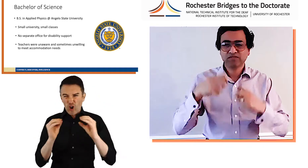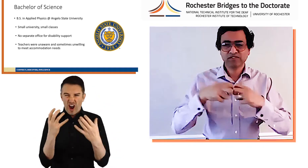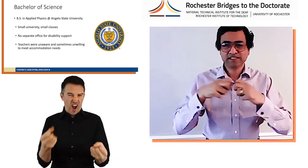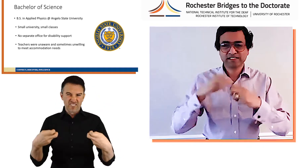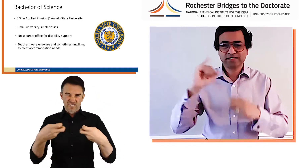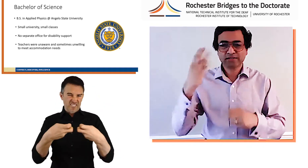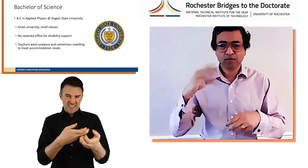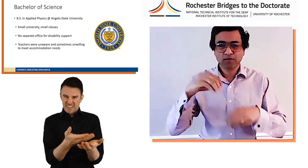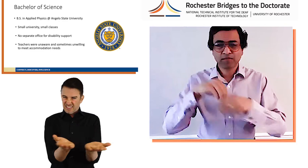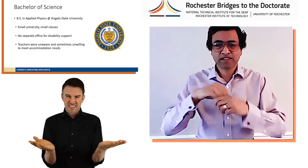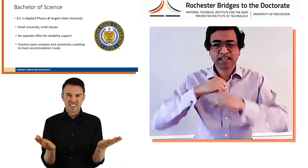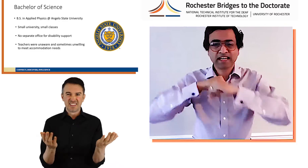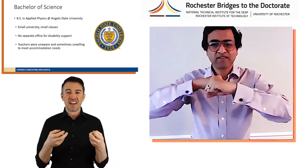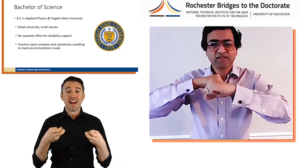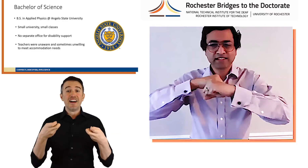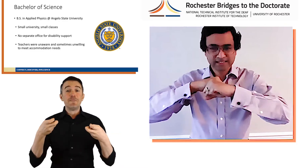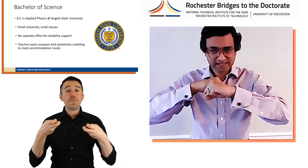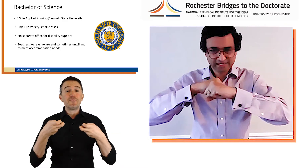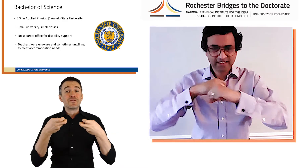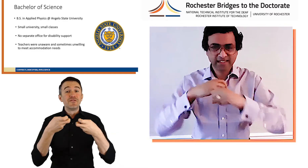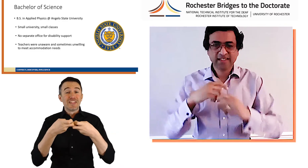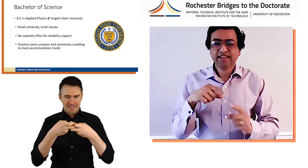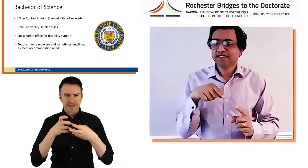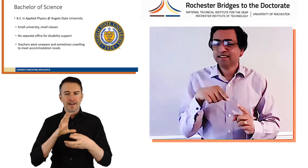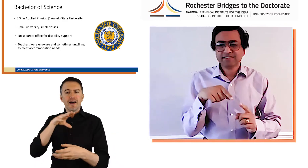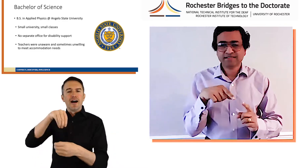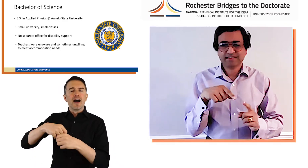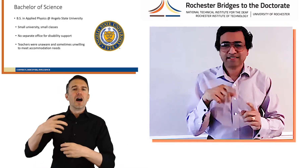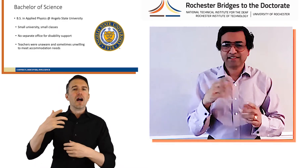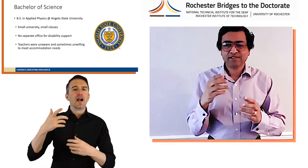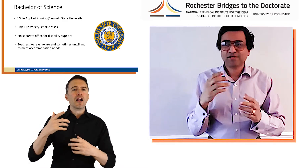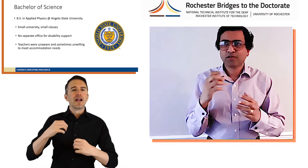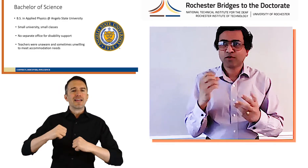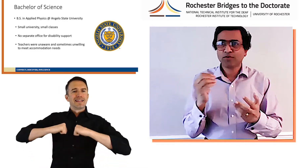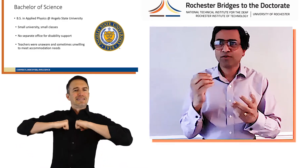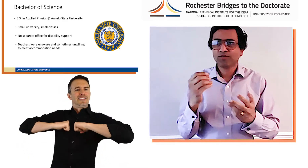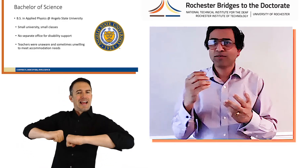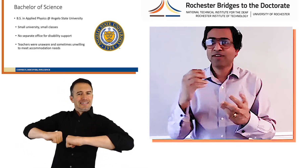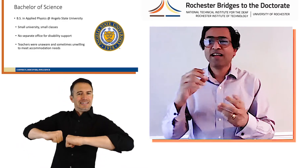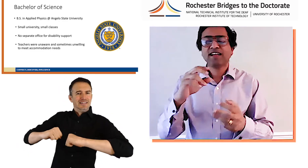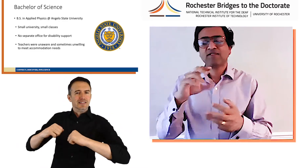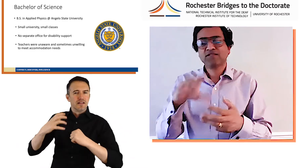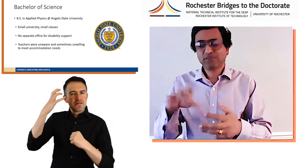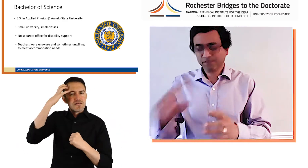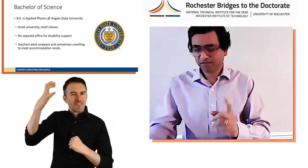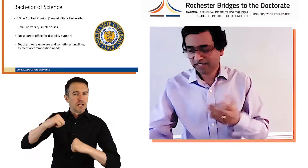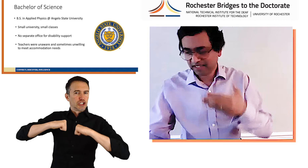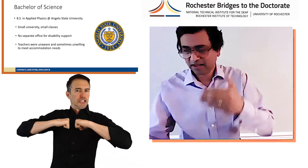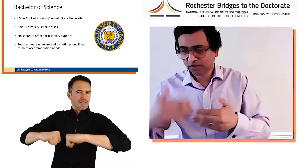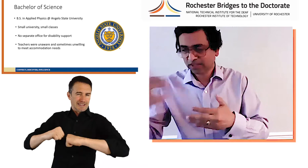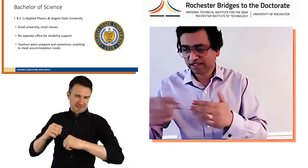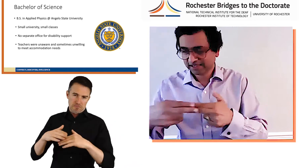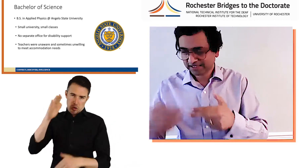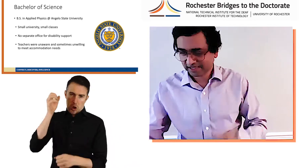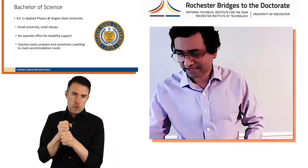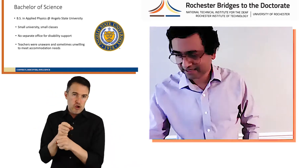So, at that time, most of the physics jobs that were available were in the Department of Defense, which wasn't an option for me.